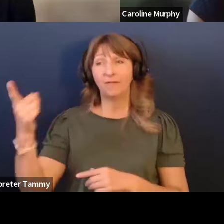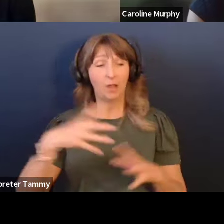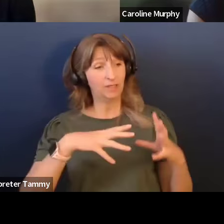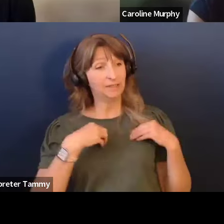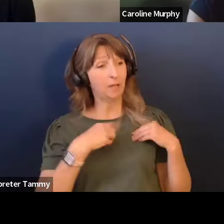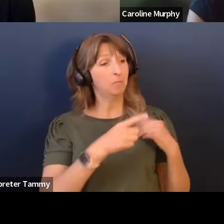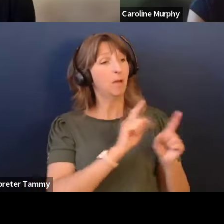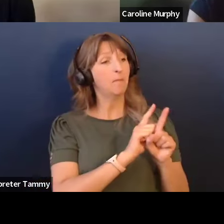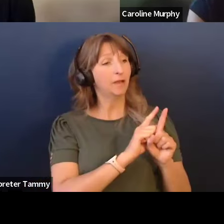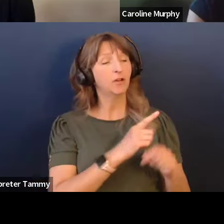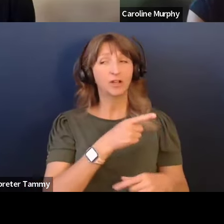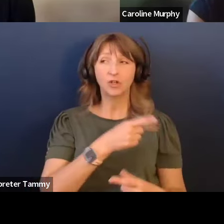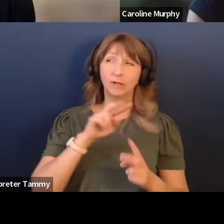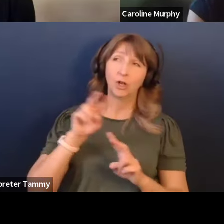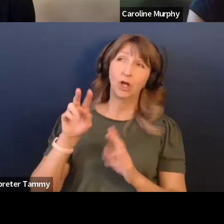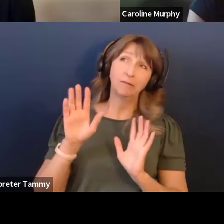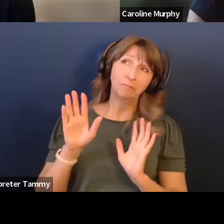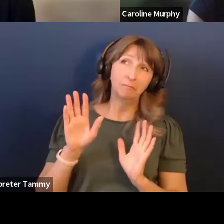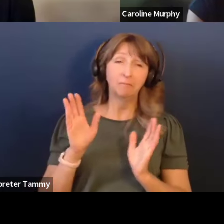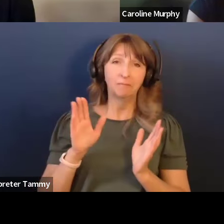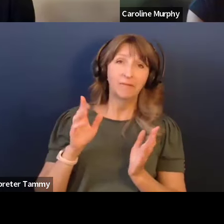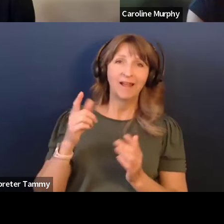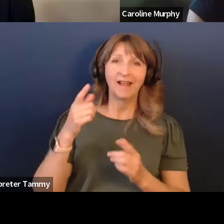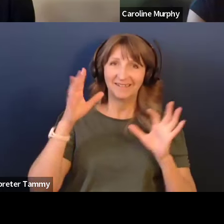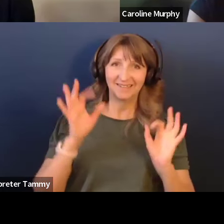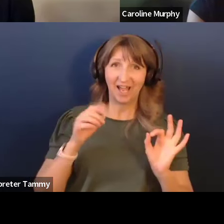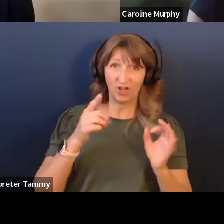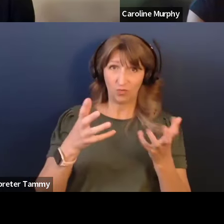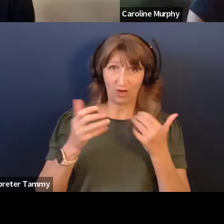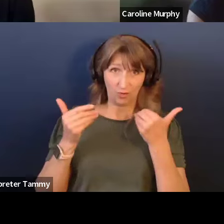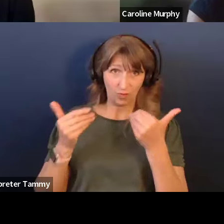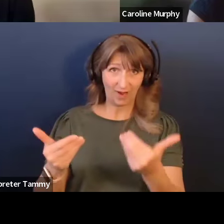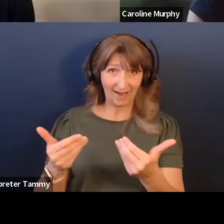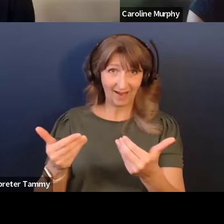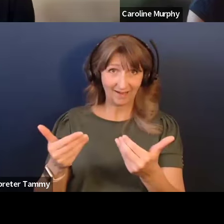think about it as a partnership than you being the person coming to someone else to help you.